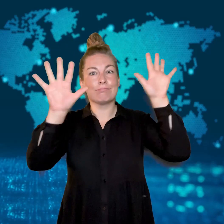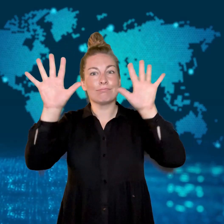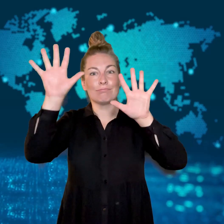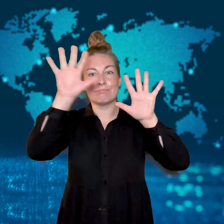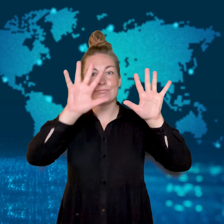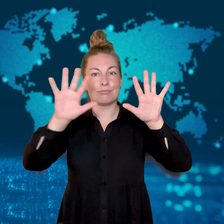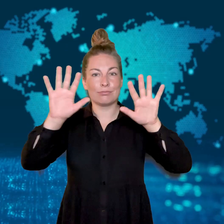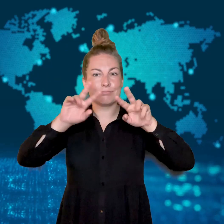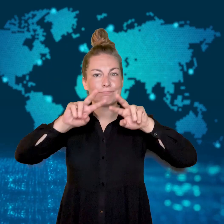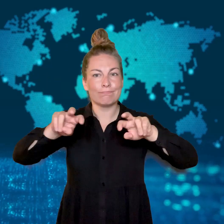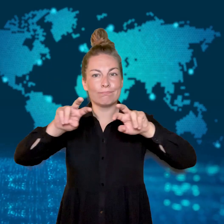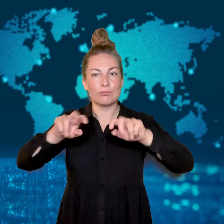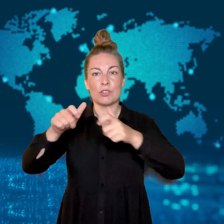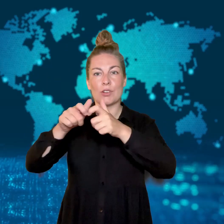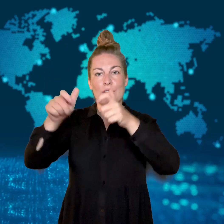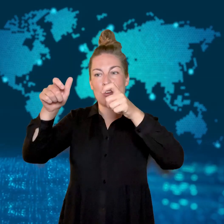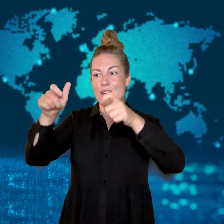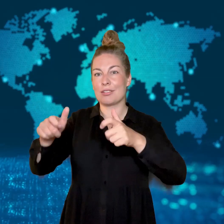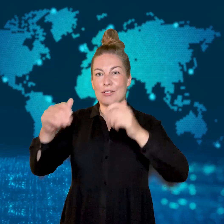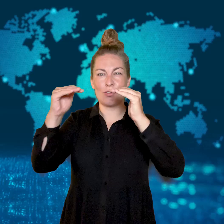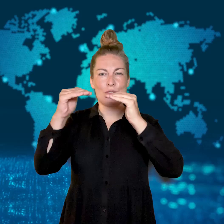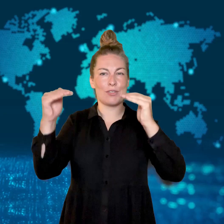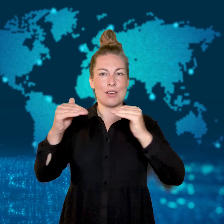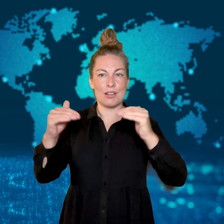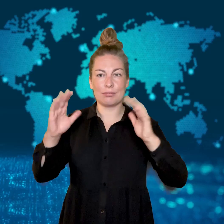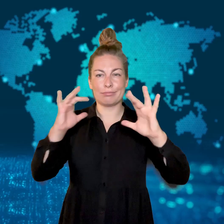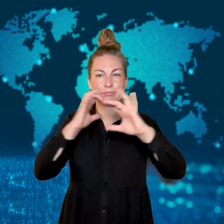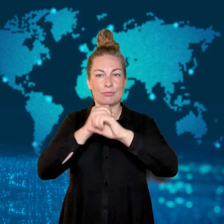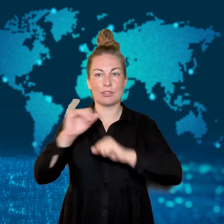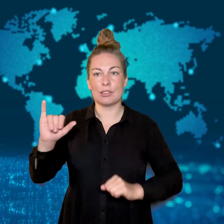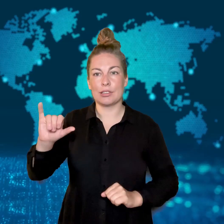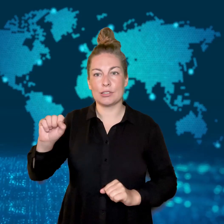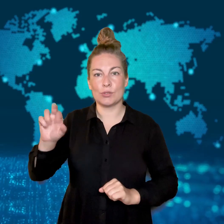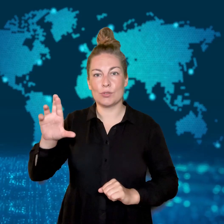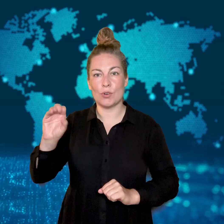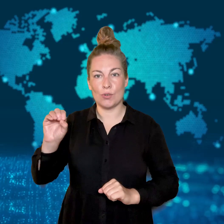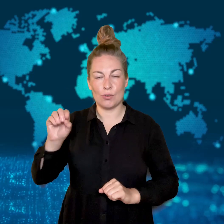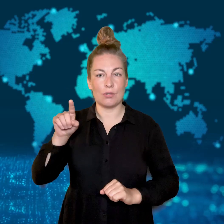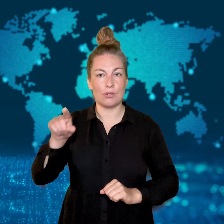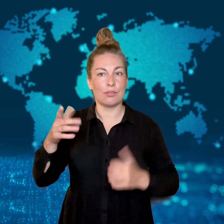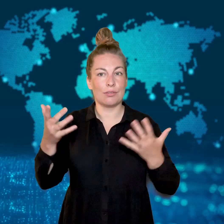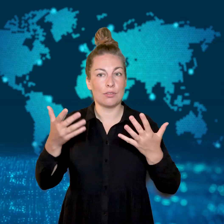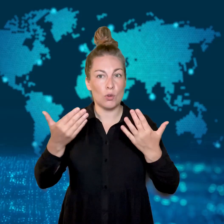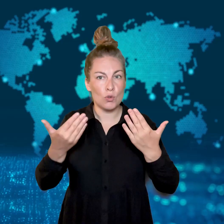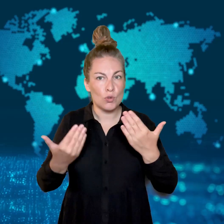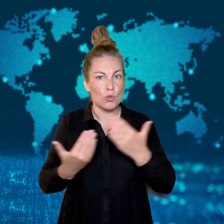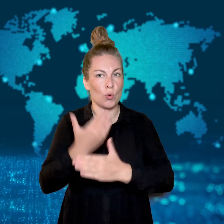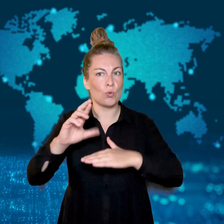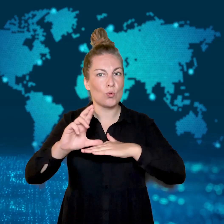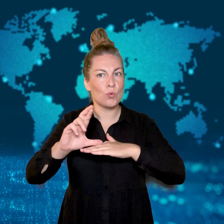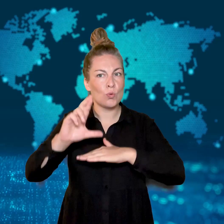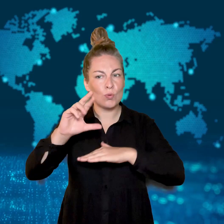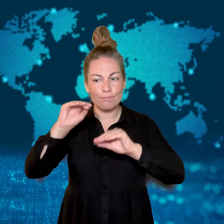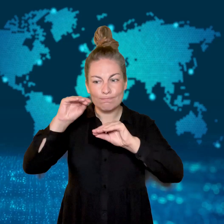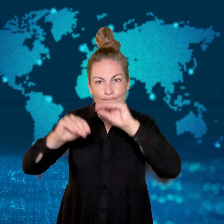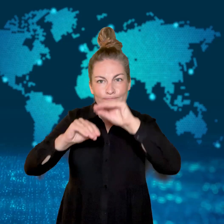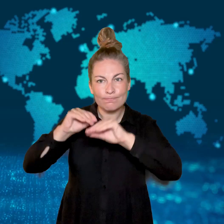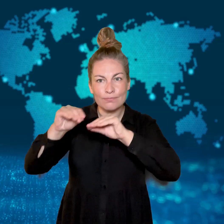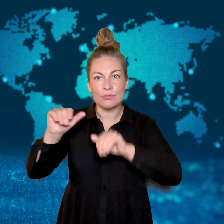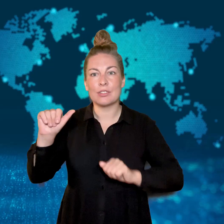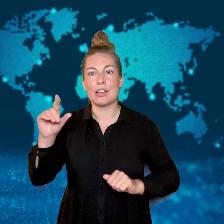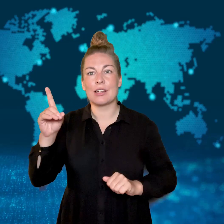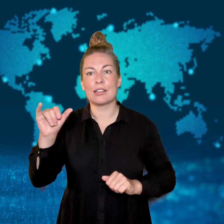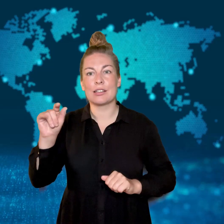The Aditya-L1 of the Indian Space Research Organization (ISRO),